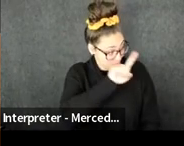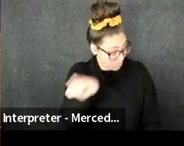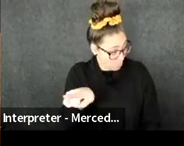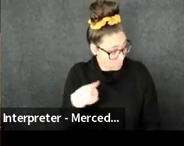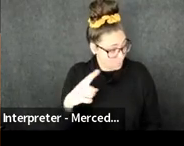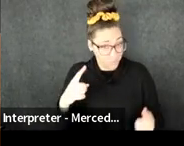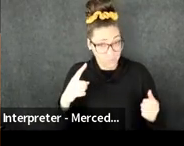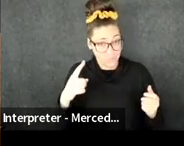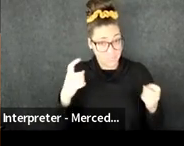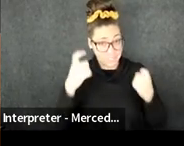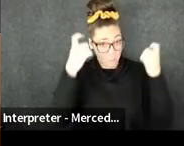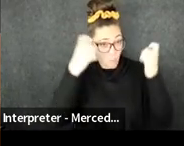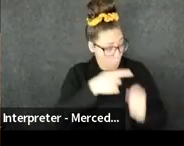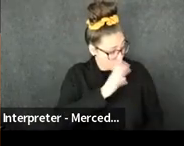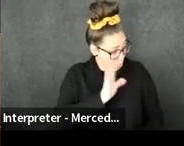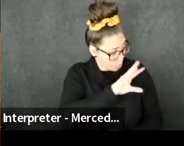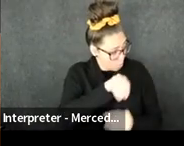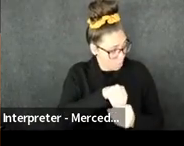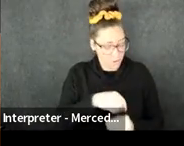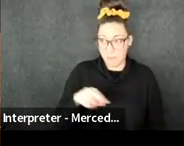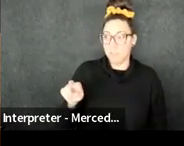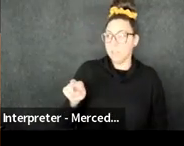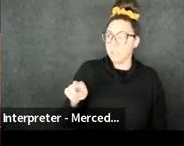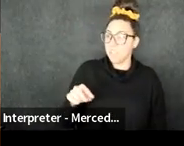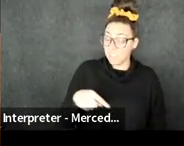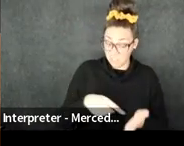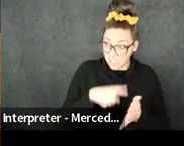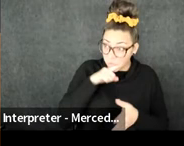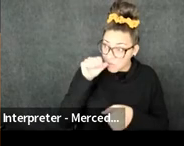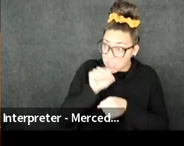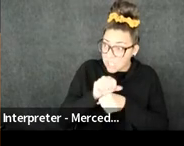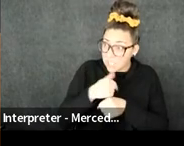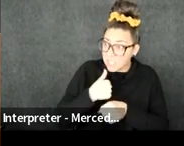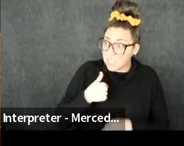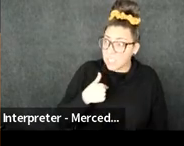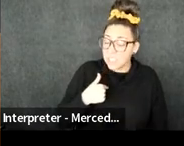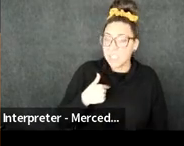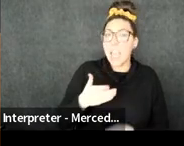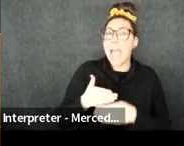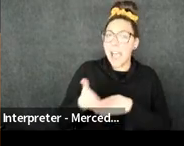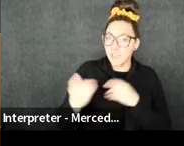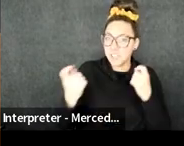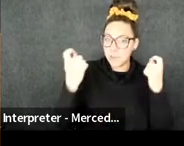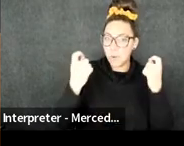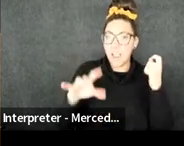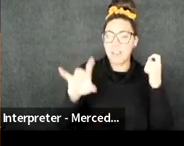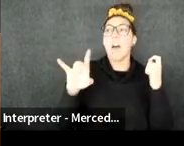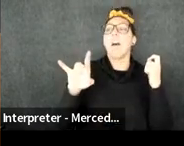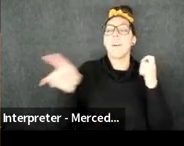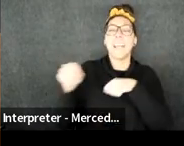and so slash my new as well. It wasn't so out of the ceremony. I found out that it was my counselor from that Student Selective